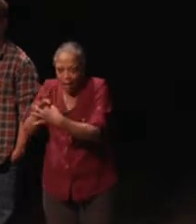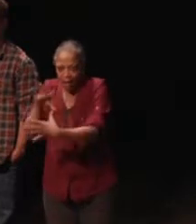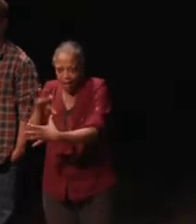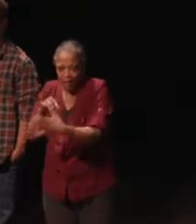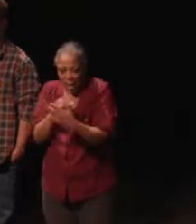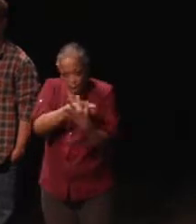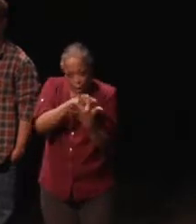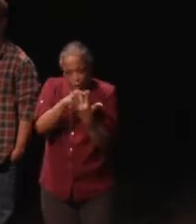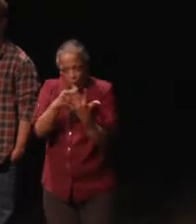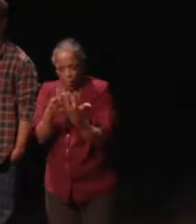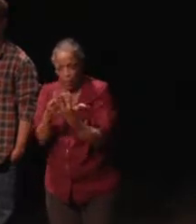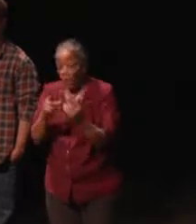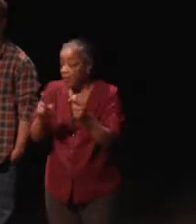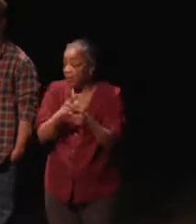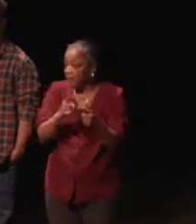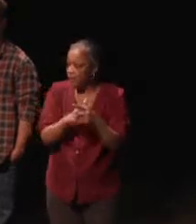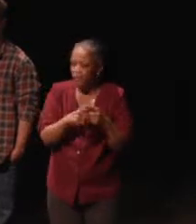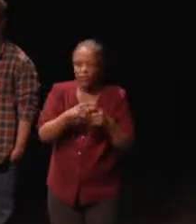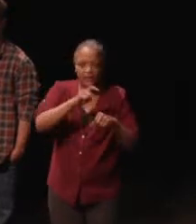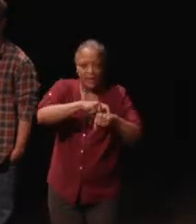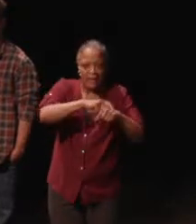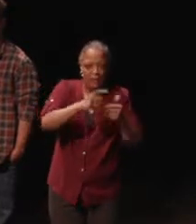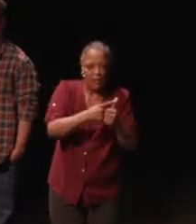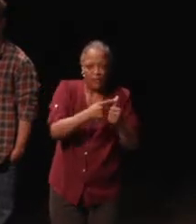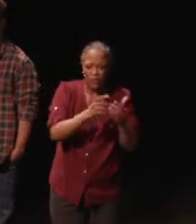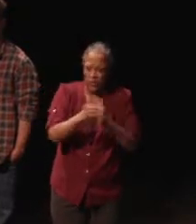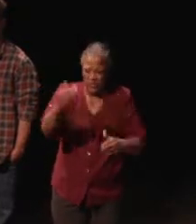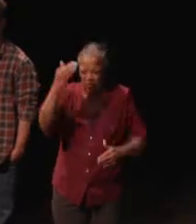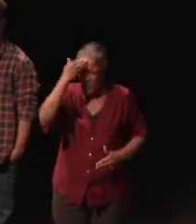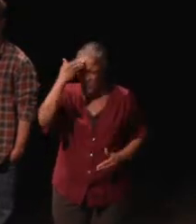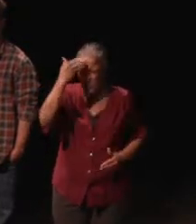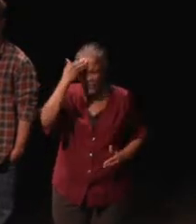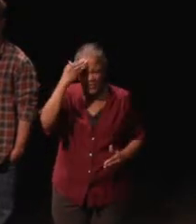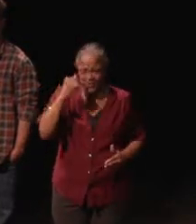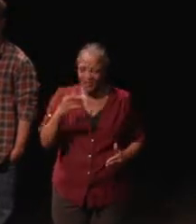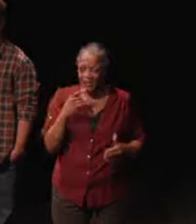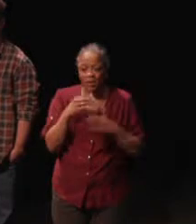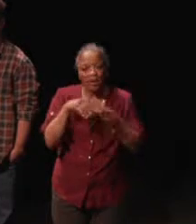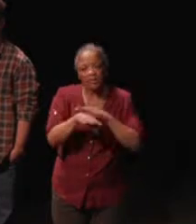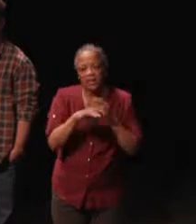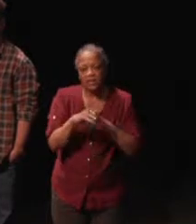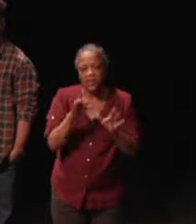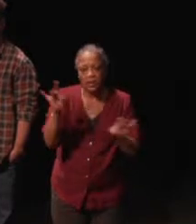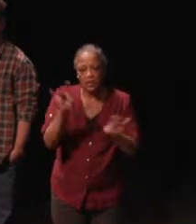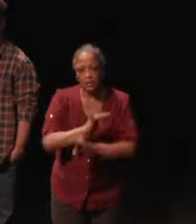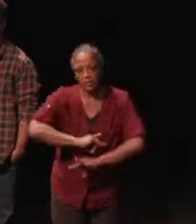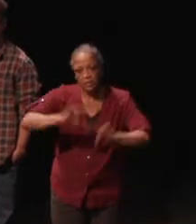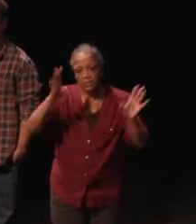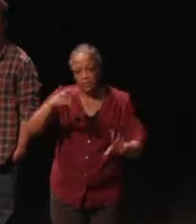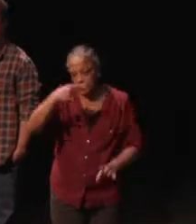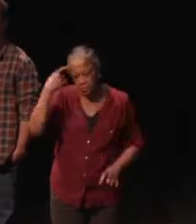But, the first iteration of this was, we already knew that this is going to be an accessibility nightmare, and that what it was requiring was